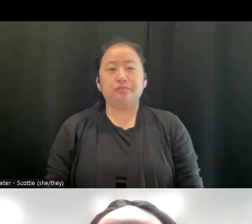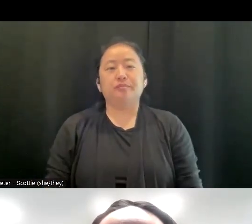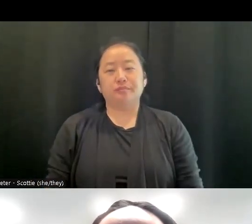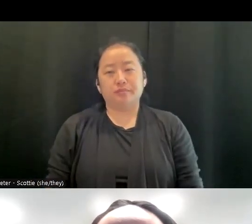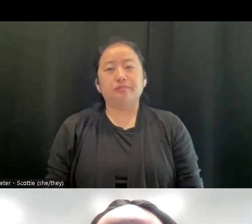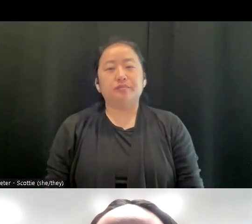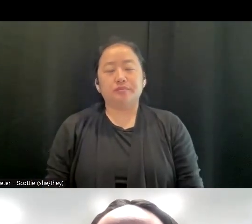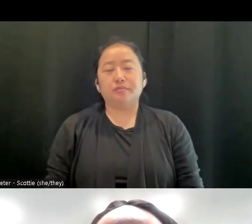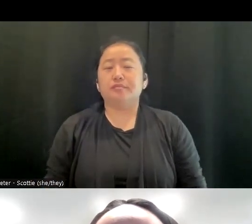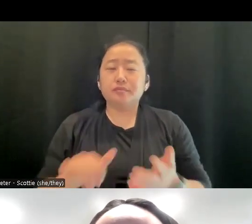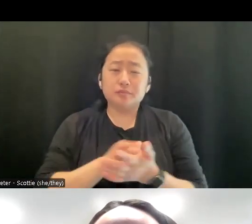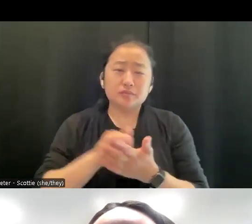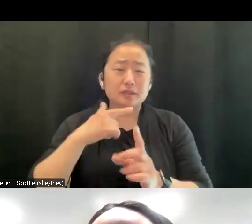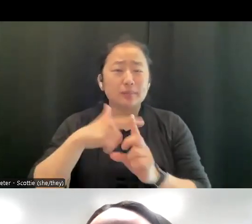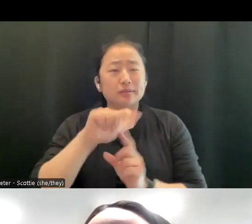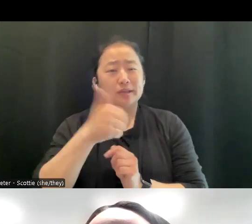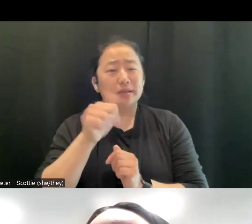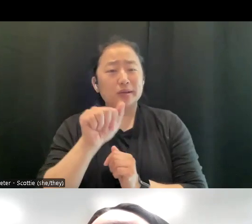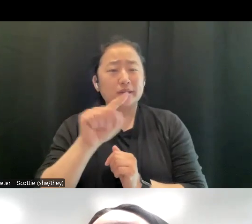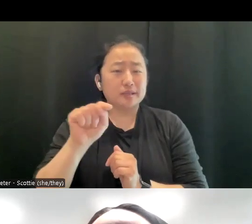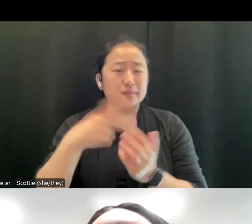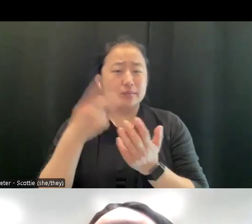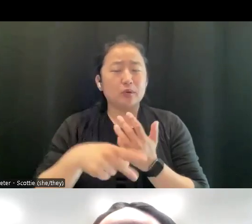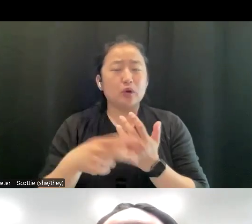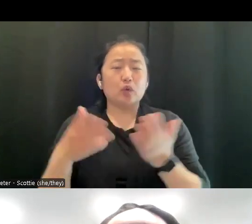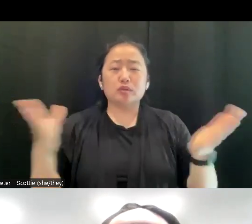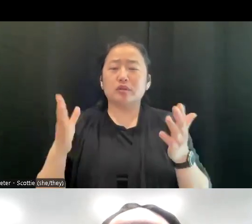other AT programs, we serve people of all ages and abilities by promoting greater